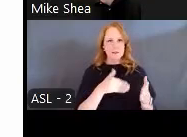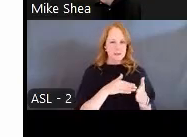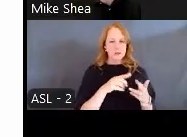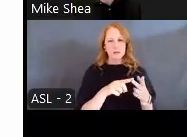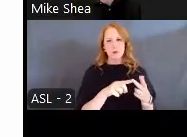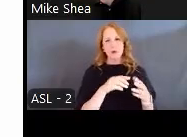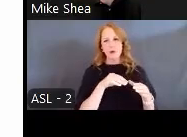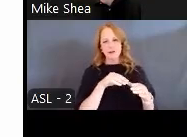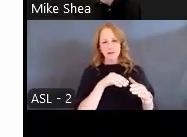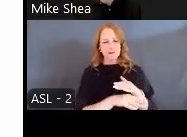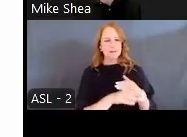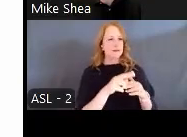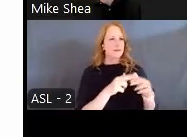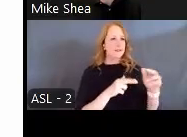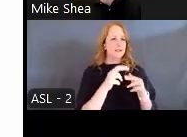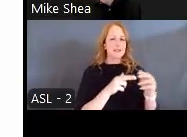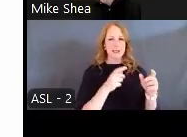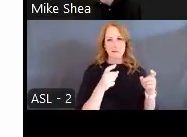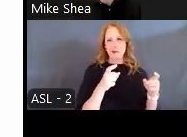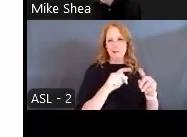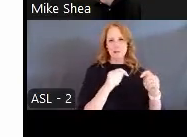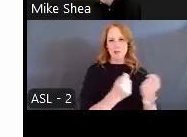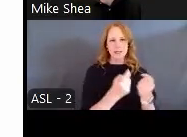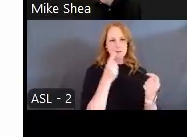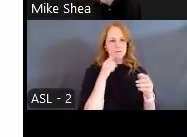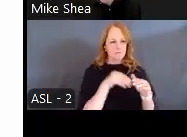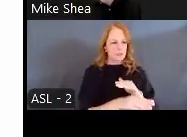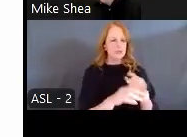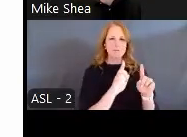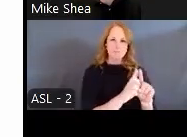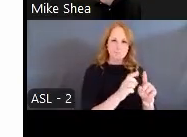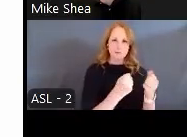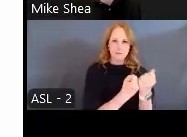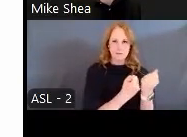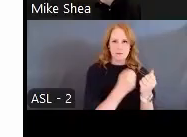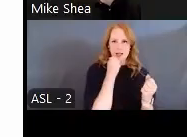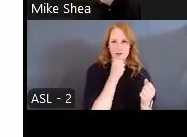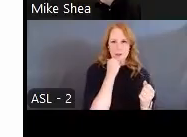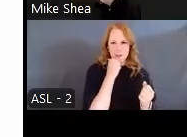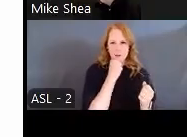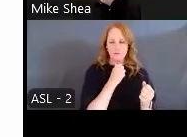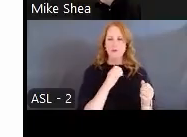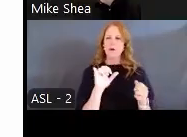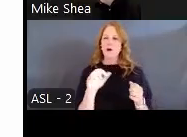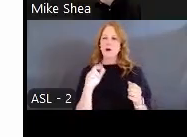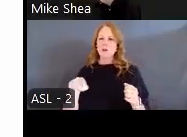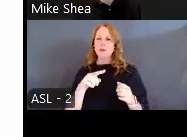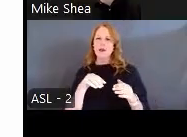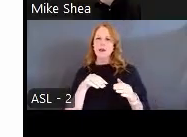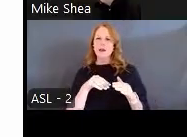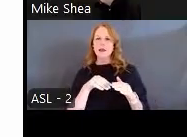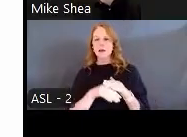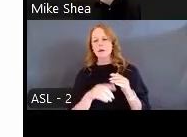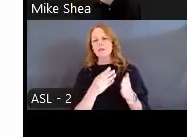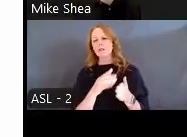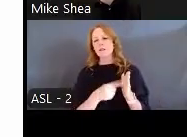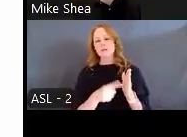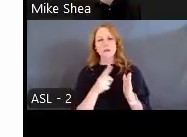um team to support individuals daytoday and they also come in as needed if there are um evaluation